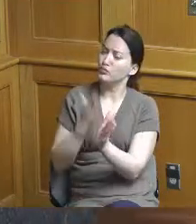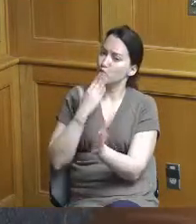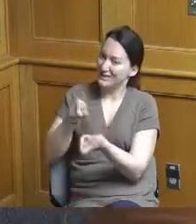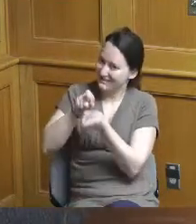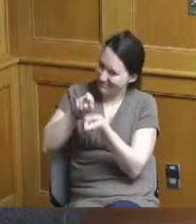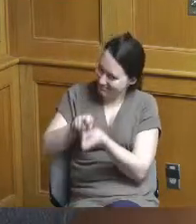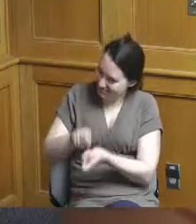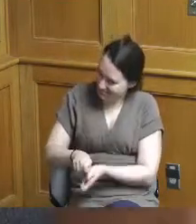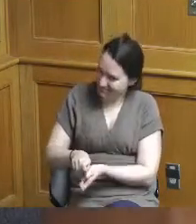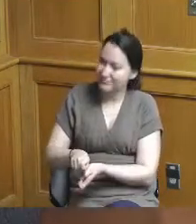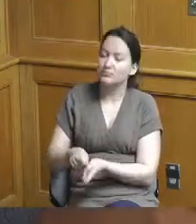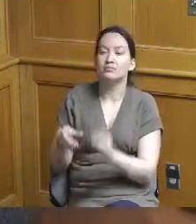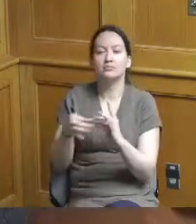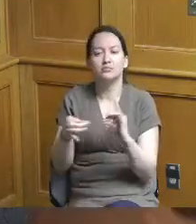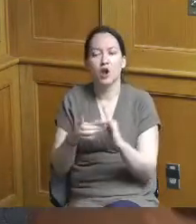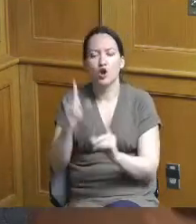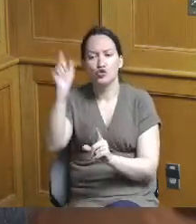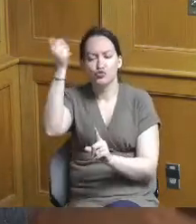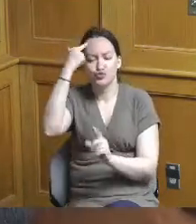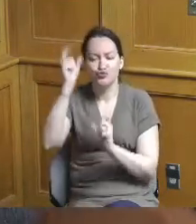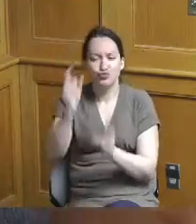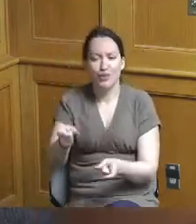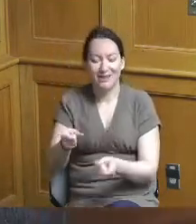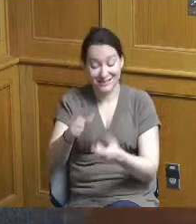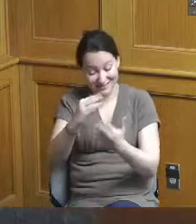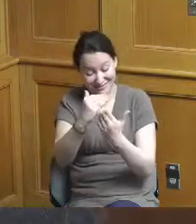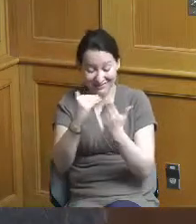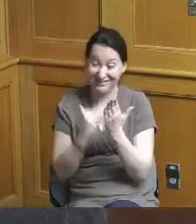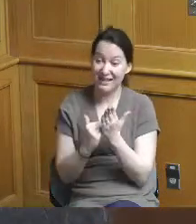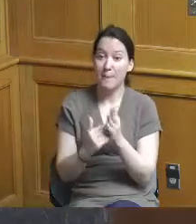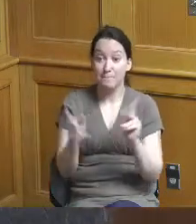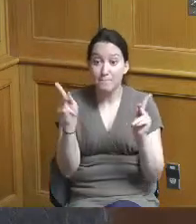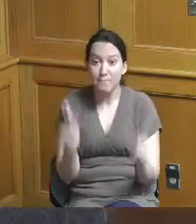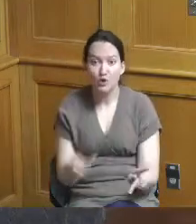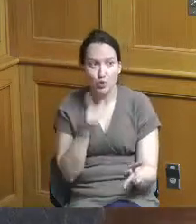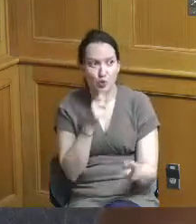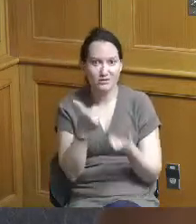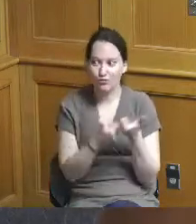it talks about the grants coming up underneath it talks about the person that's in charge it talks